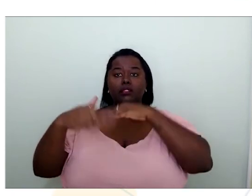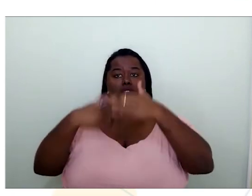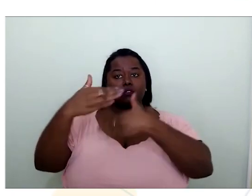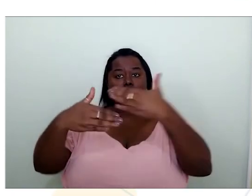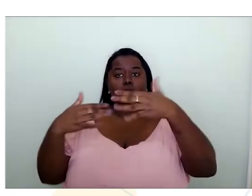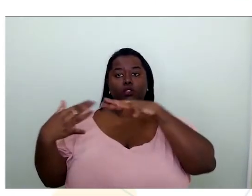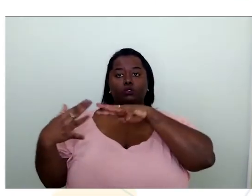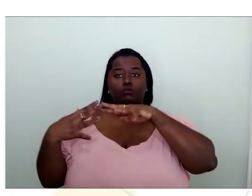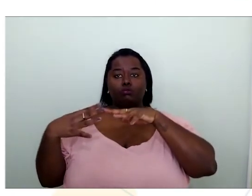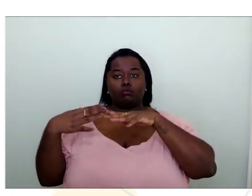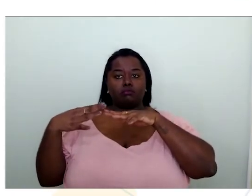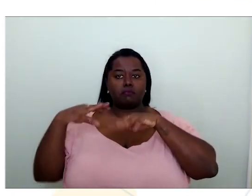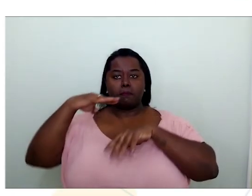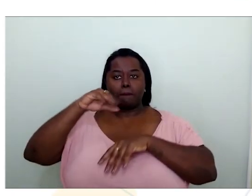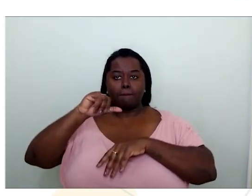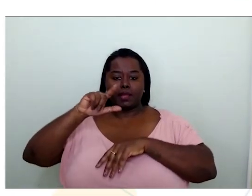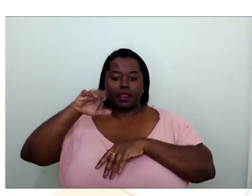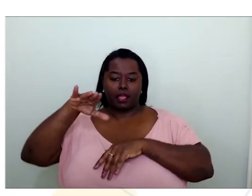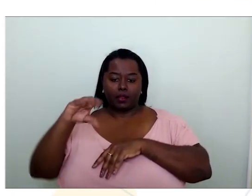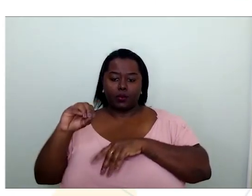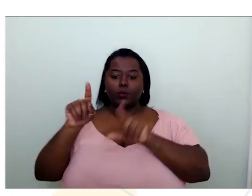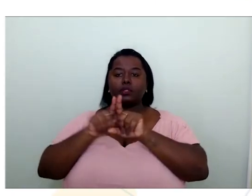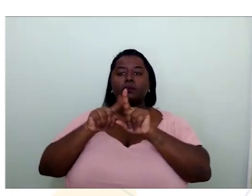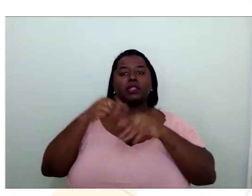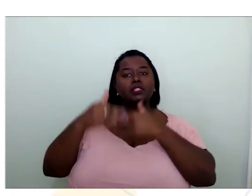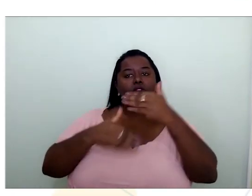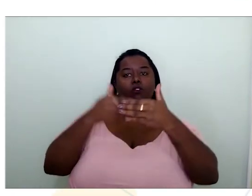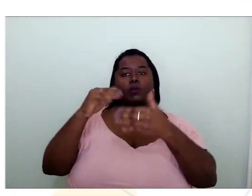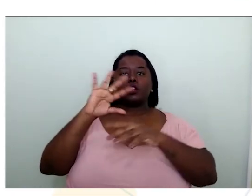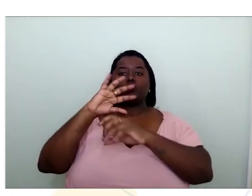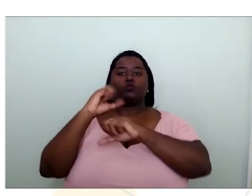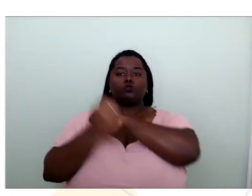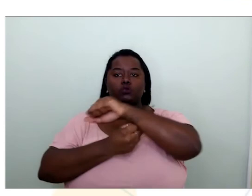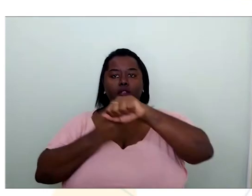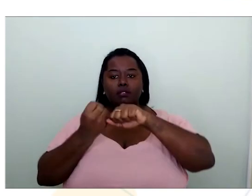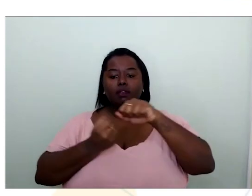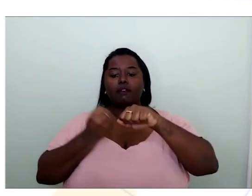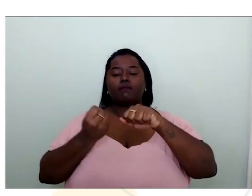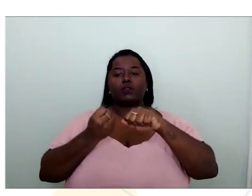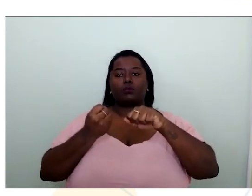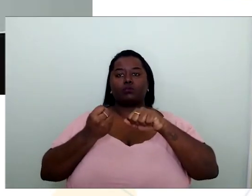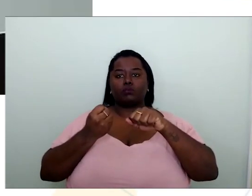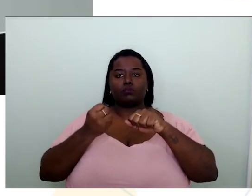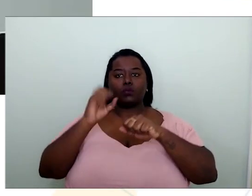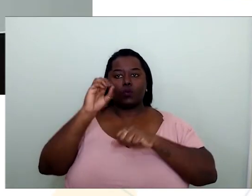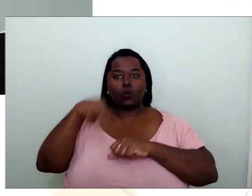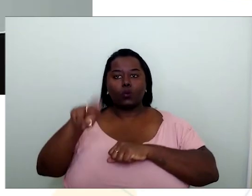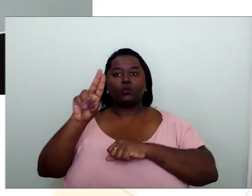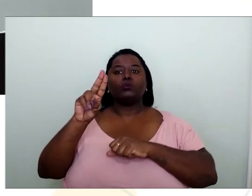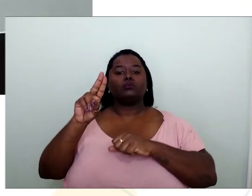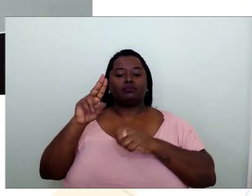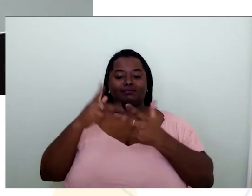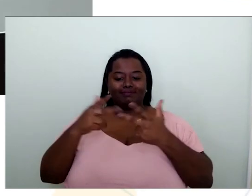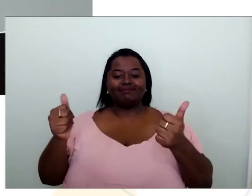Goals and sustainable development goals of the United Nations but without a